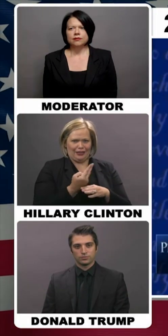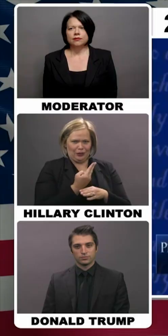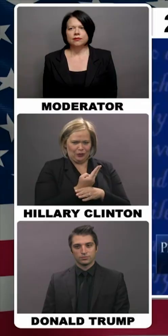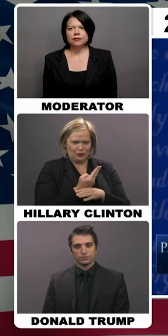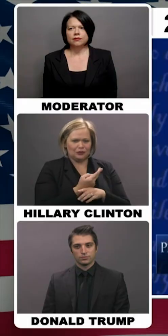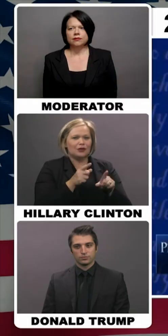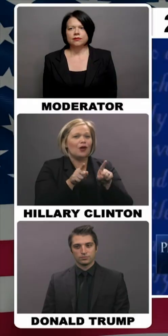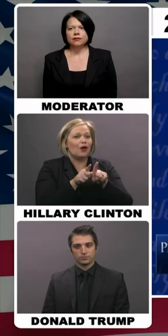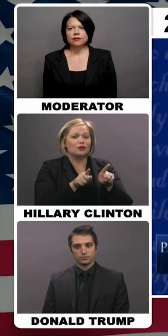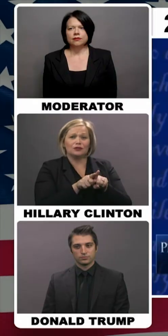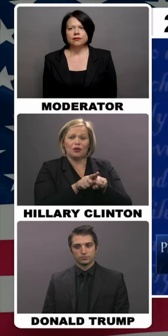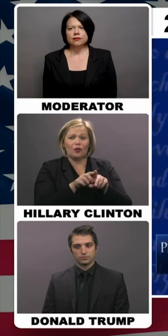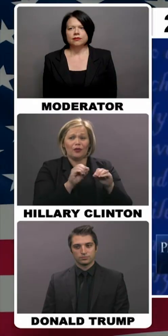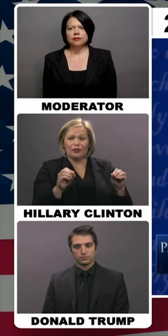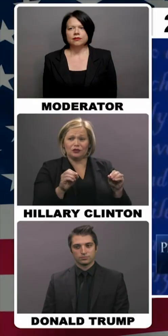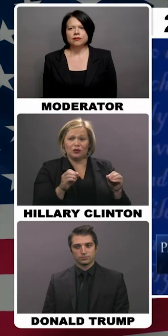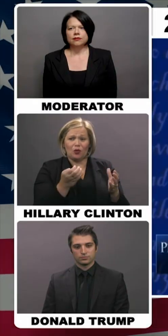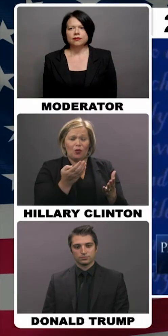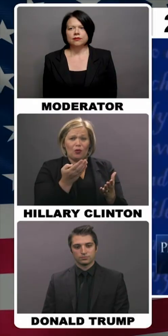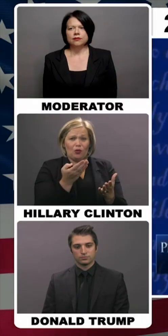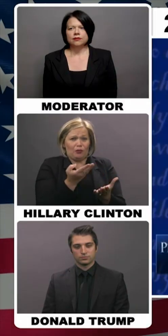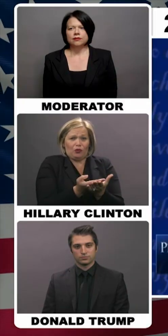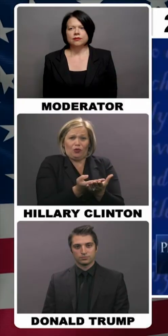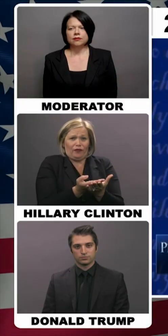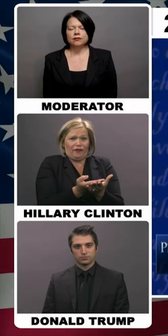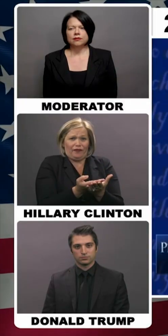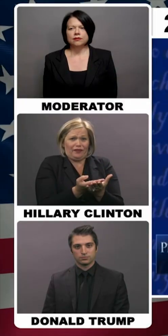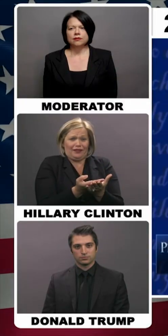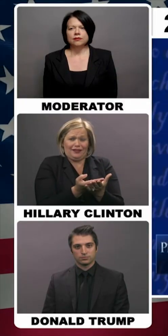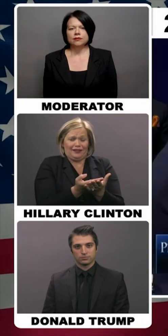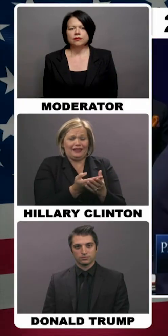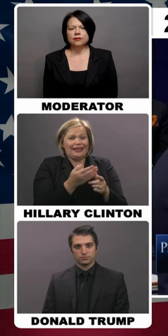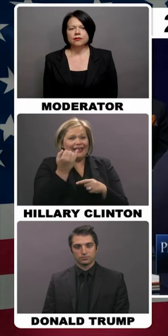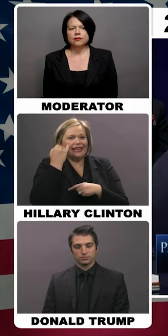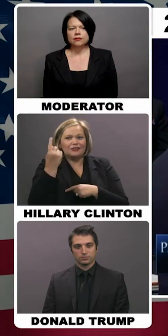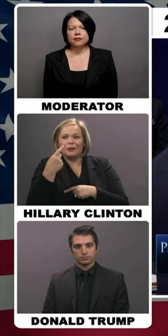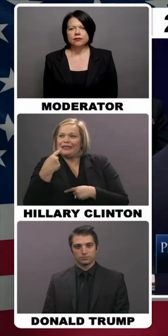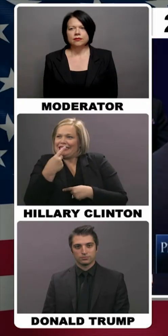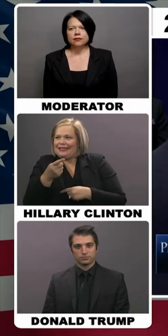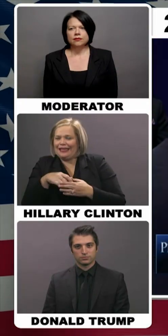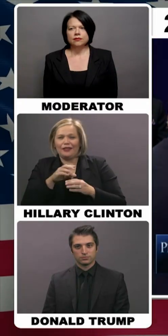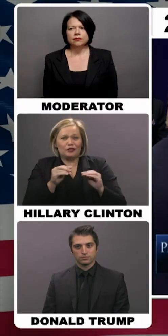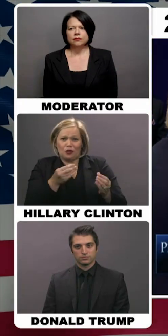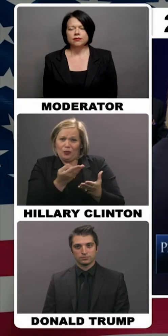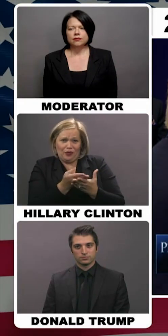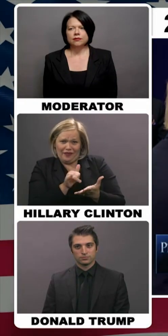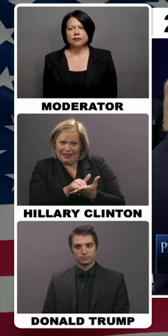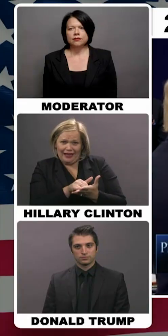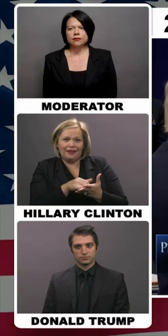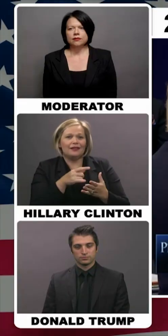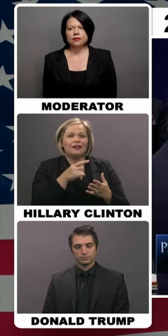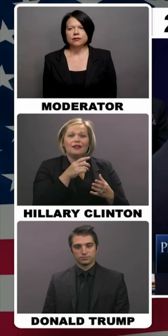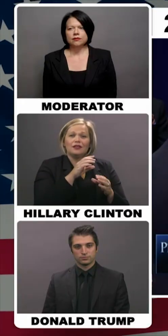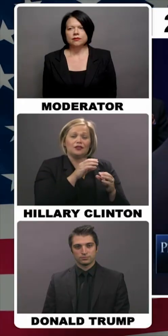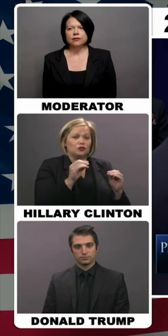can point to at all. Anyone who says otherwise has no basis that any classified material ended up in the wrong hands.